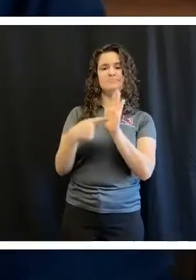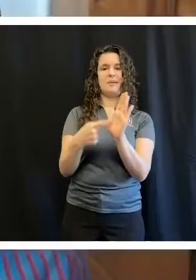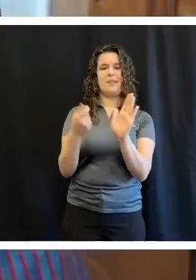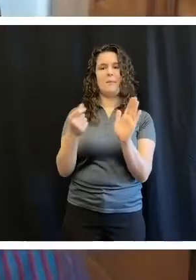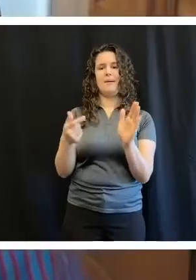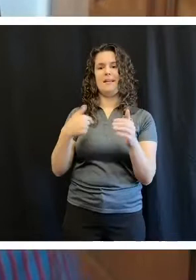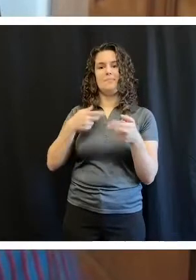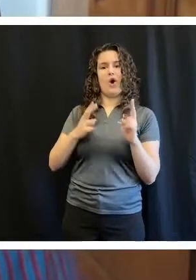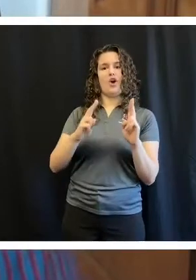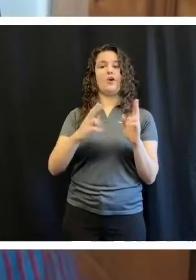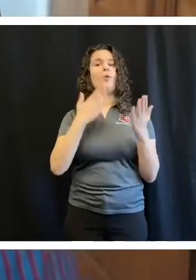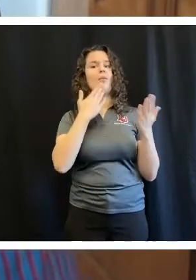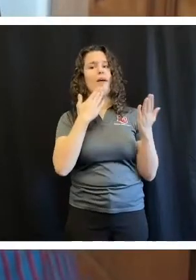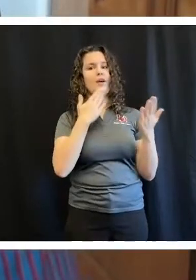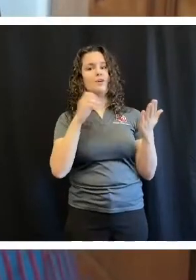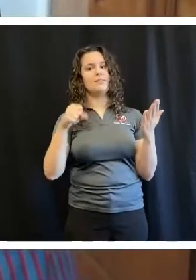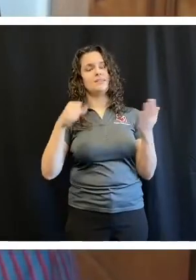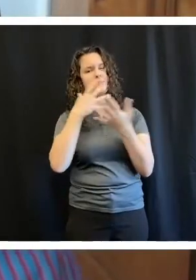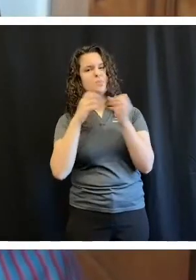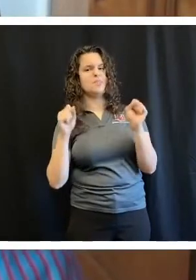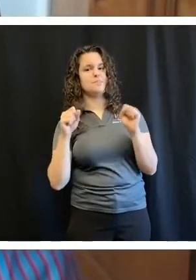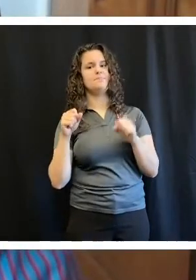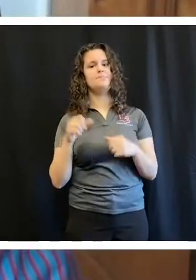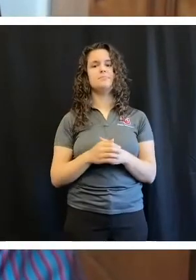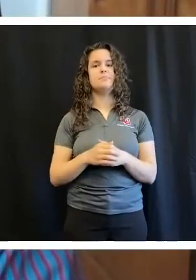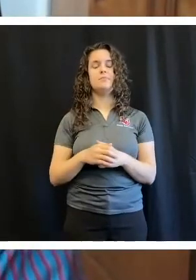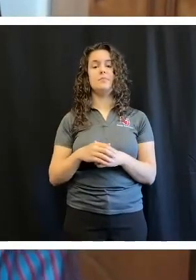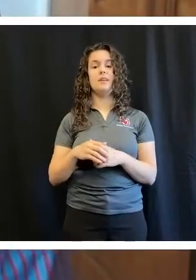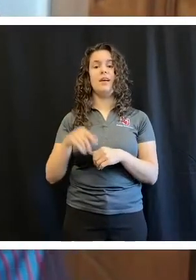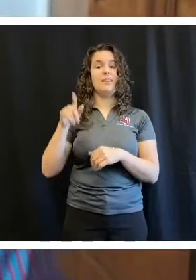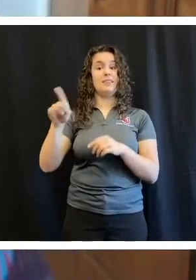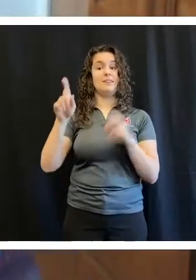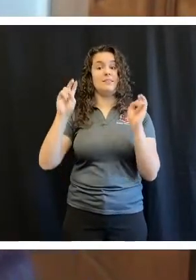Obviously, the timeliness of this topic this evening couldn't be more pressing.